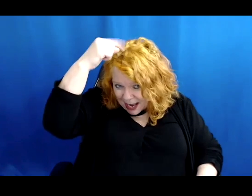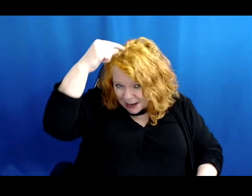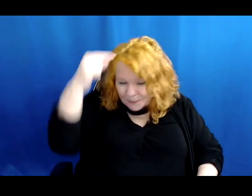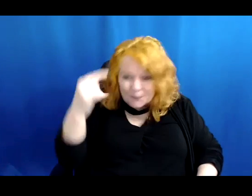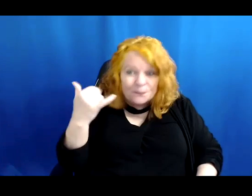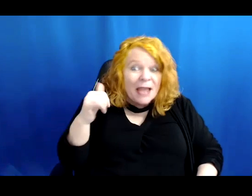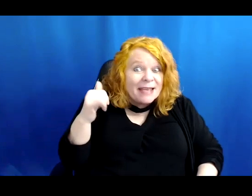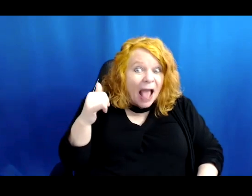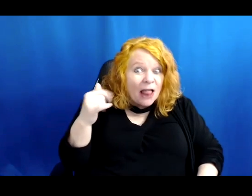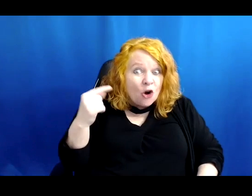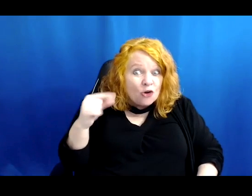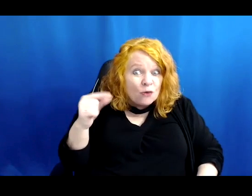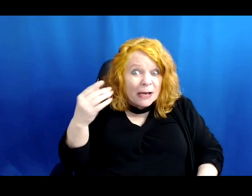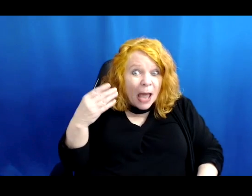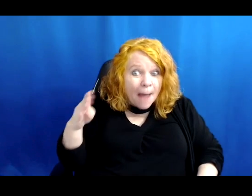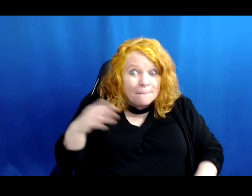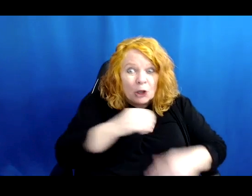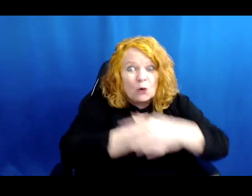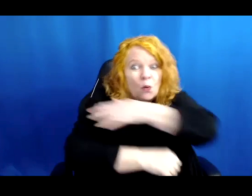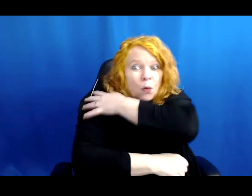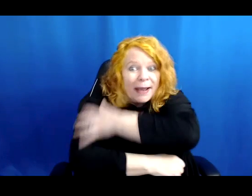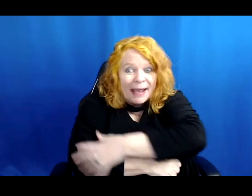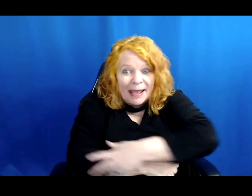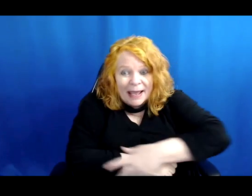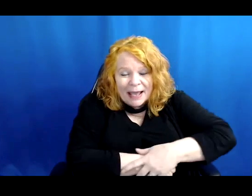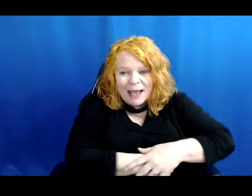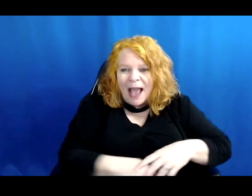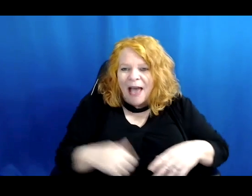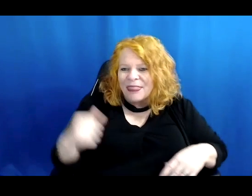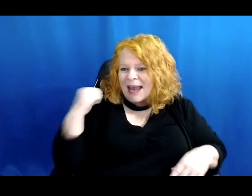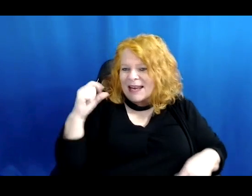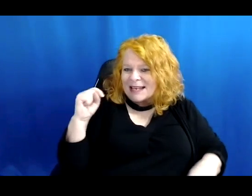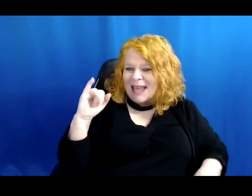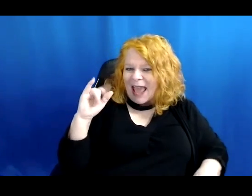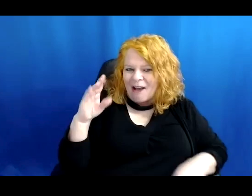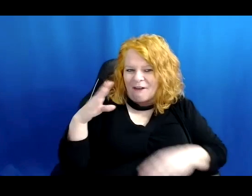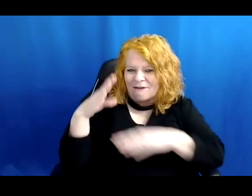and blue wing and tail feathers, and his body is red.